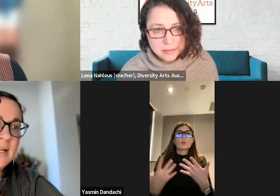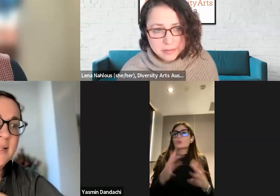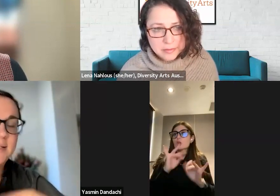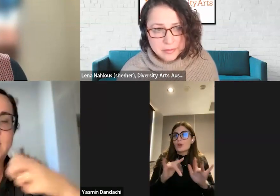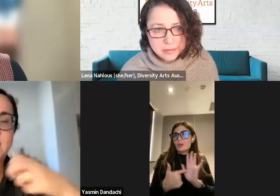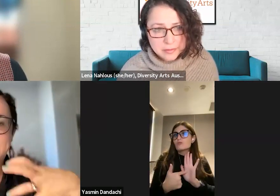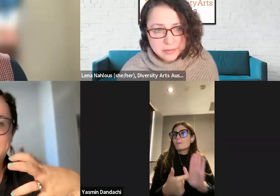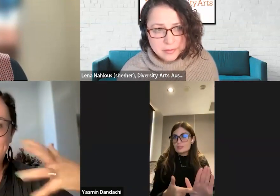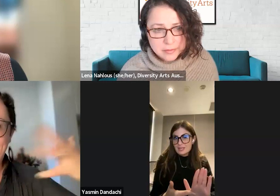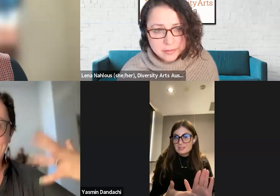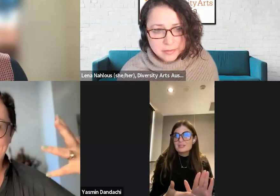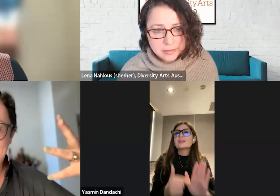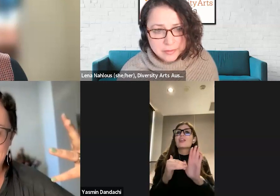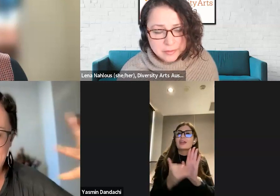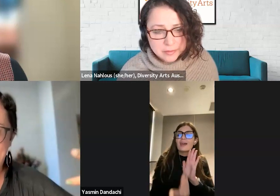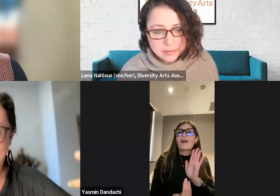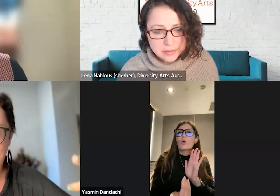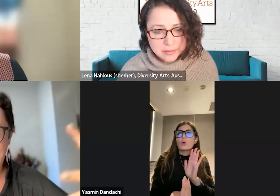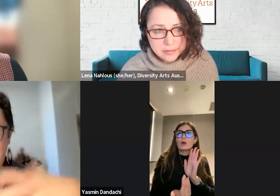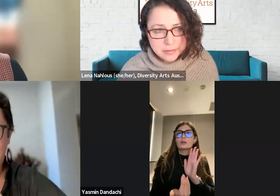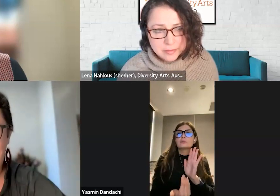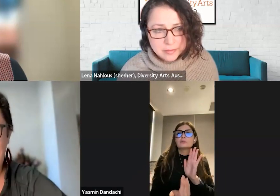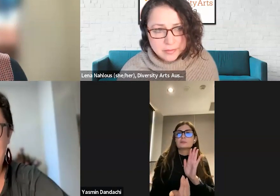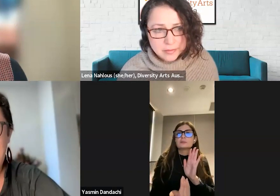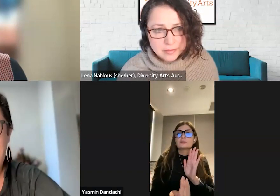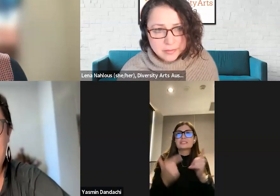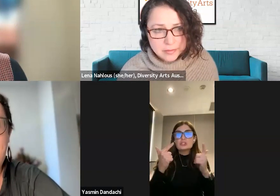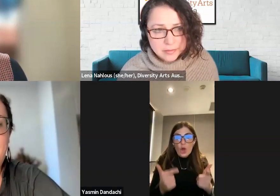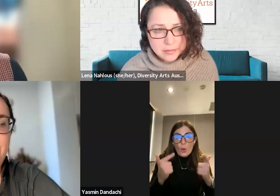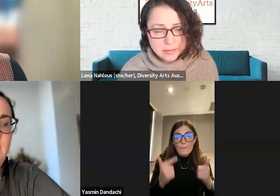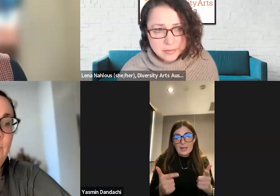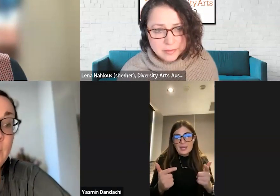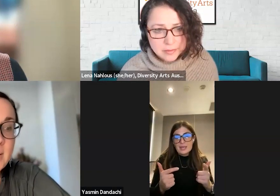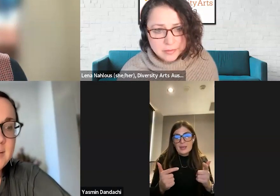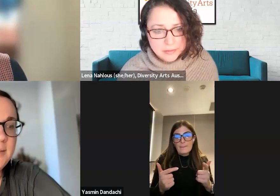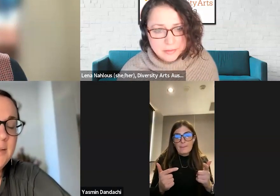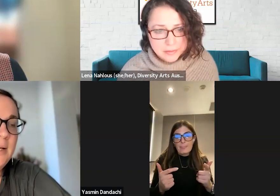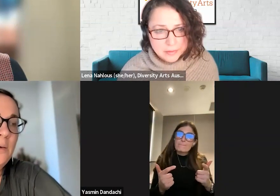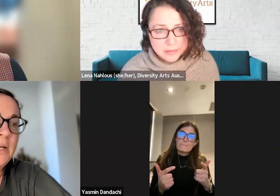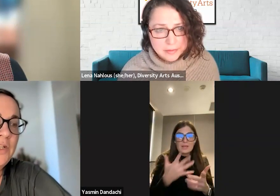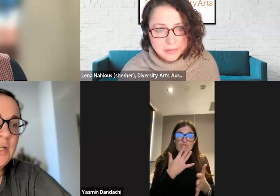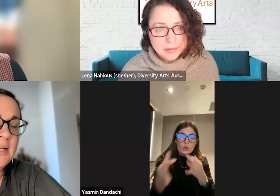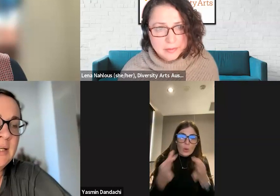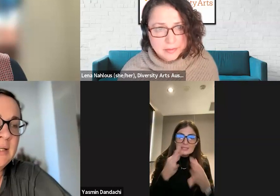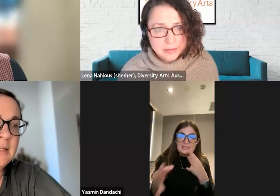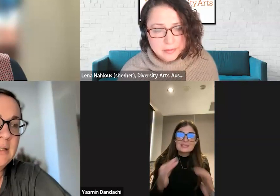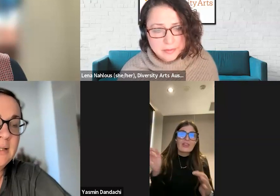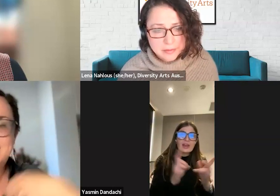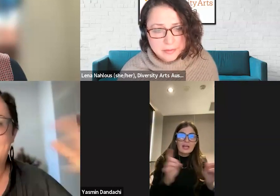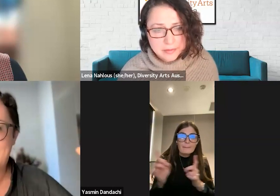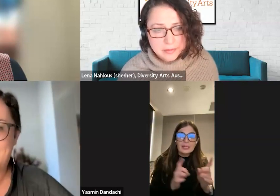There's kind of this backlog of requests, which is, as I said,